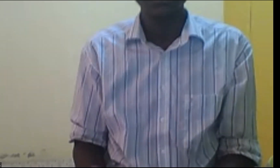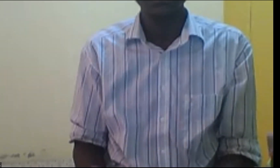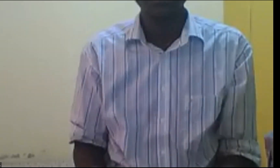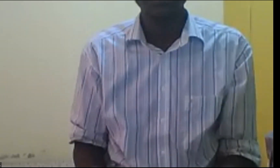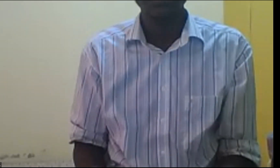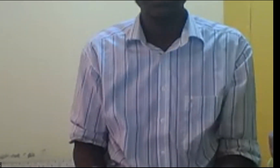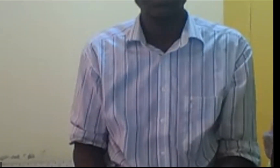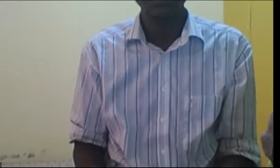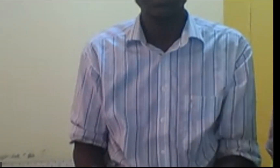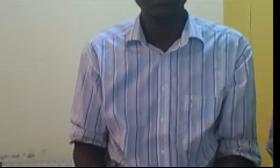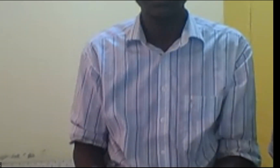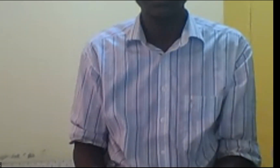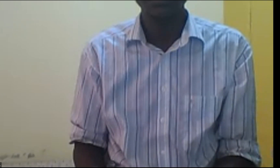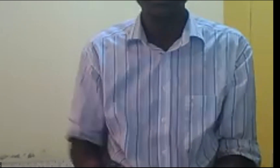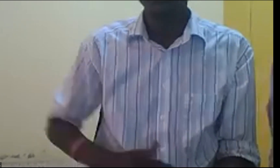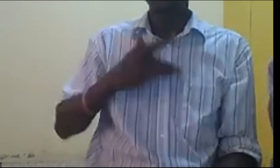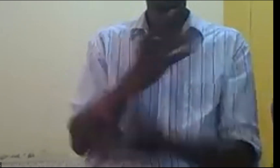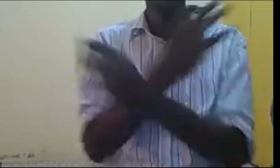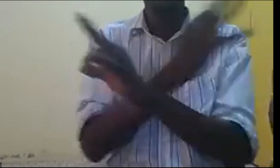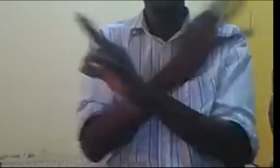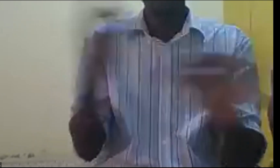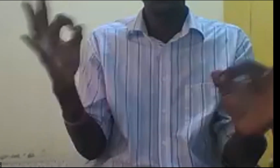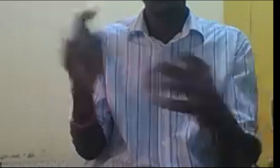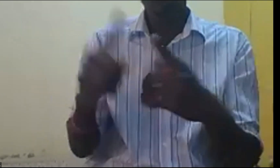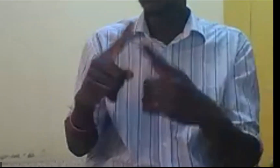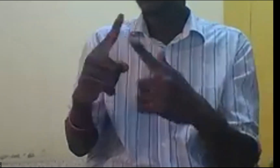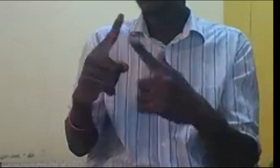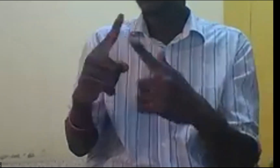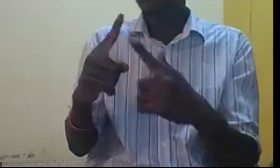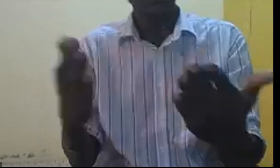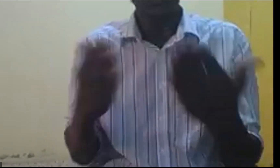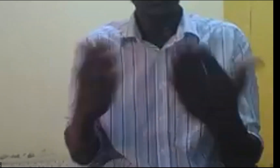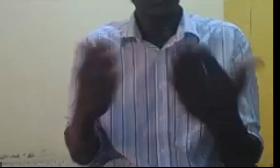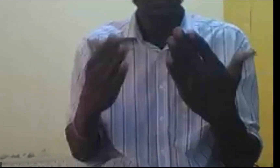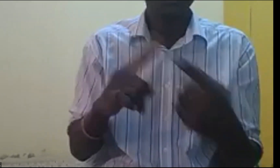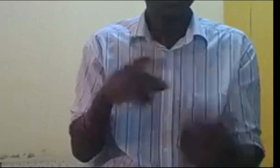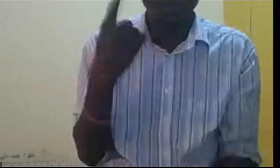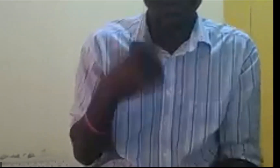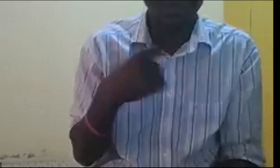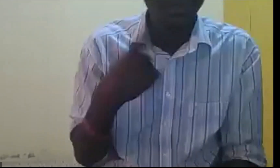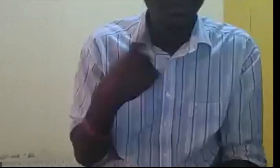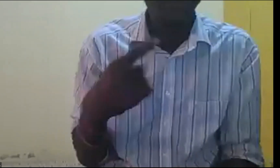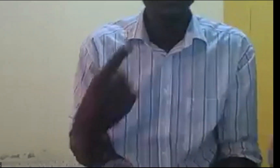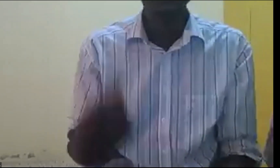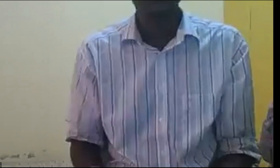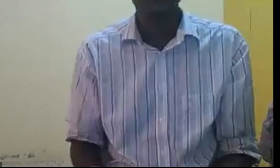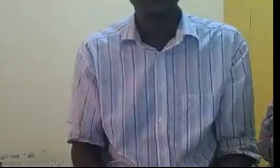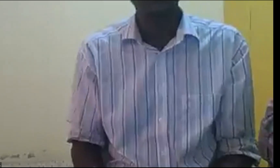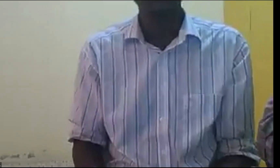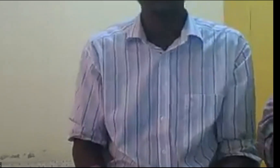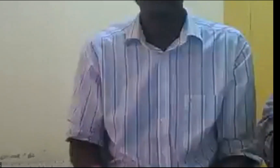Yes, like this previous presenter, I'd say it. We need a lot of mindsets in the communities.